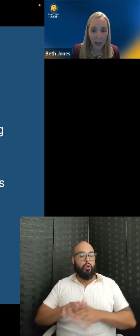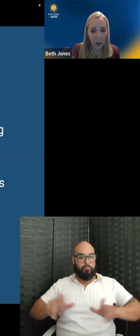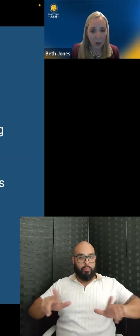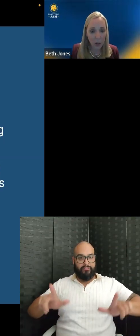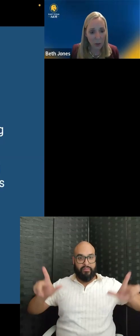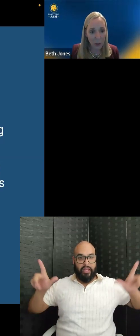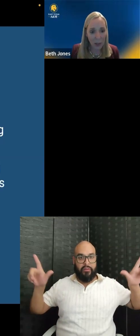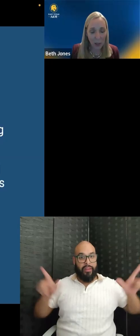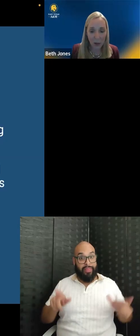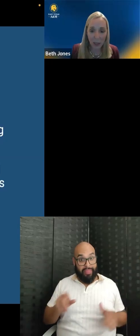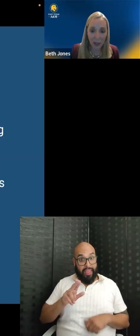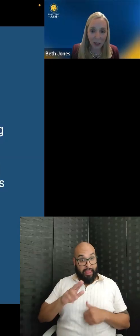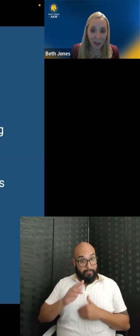And then our students with SLD,